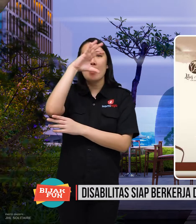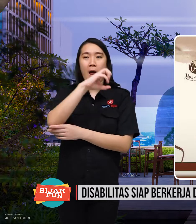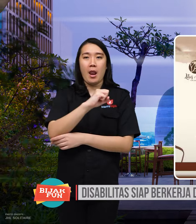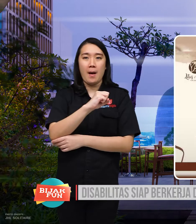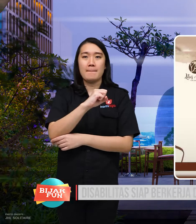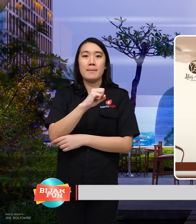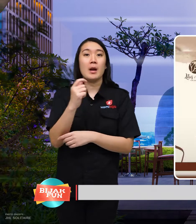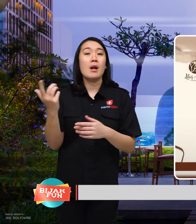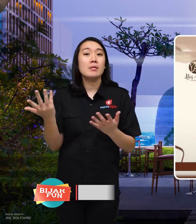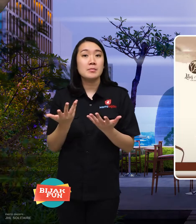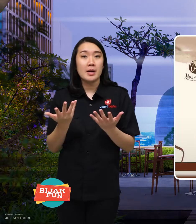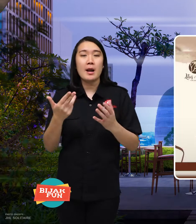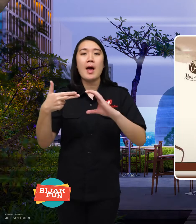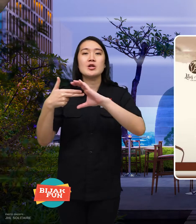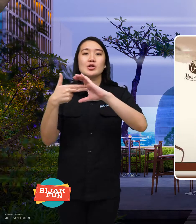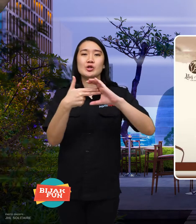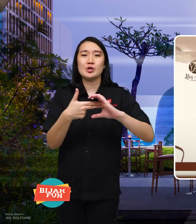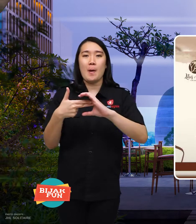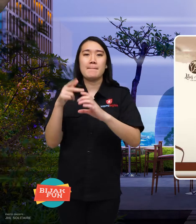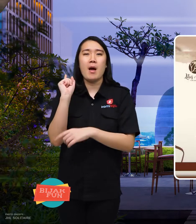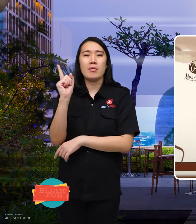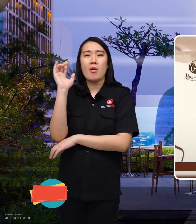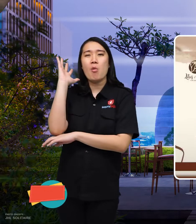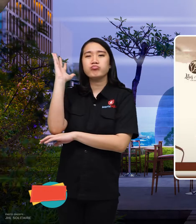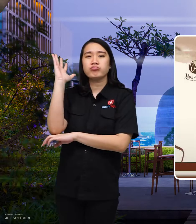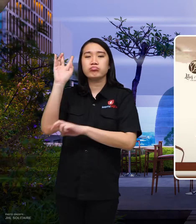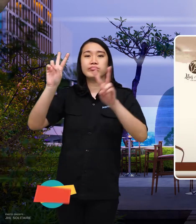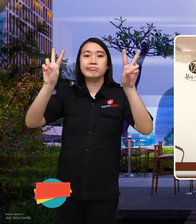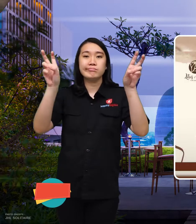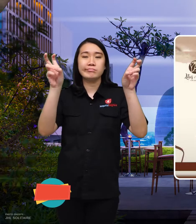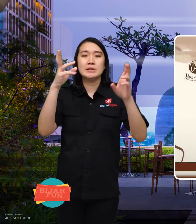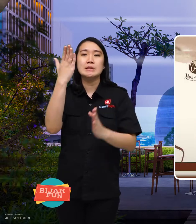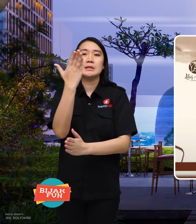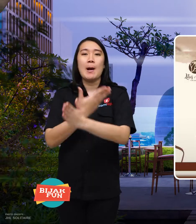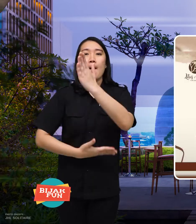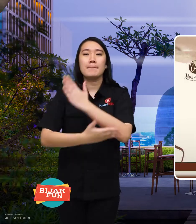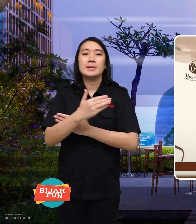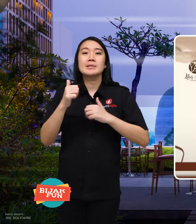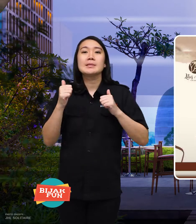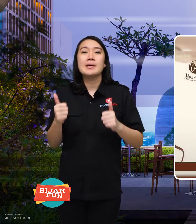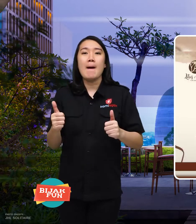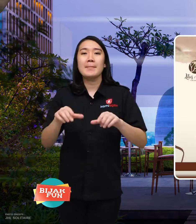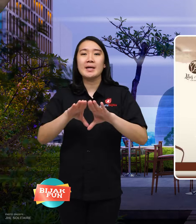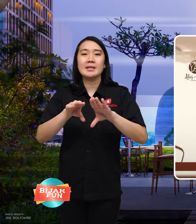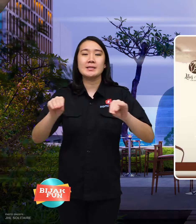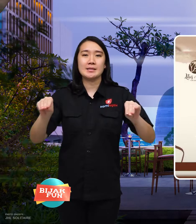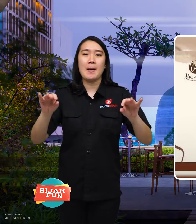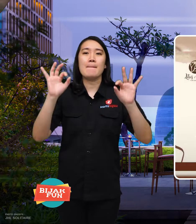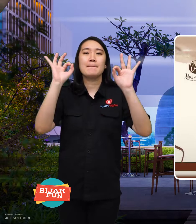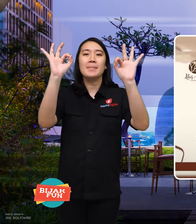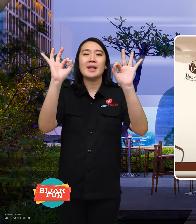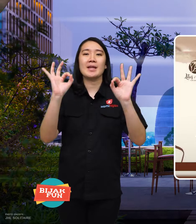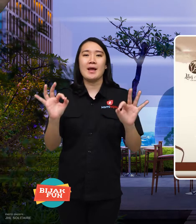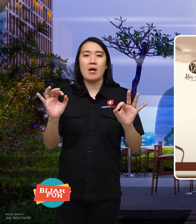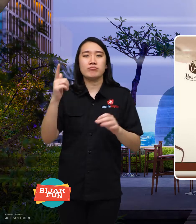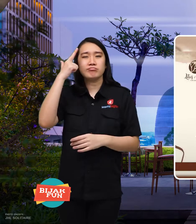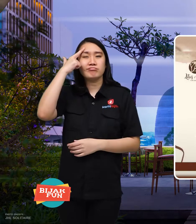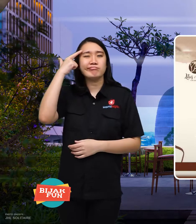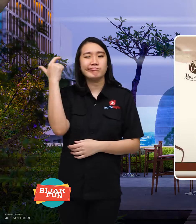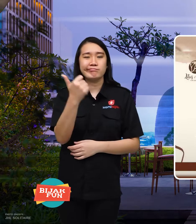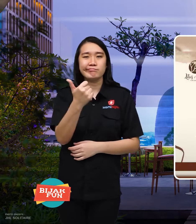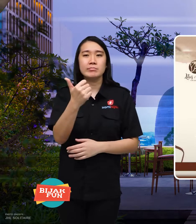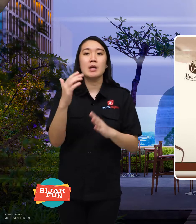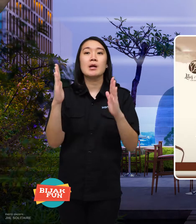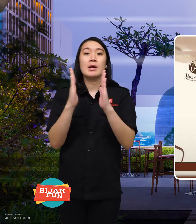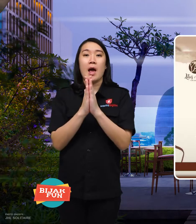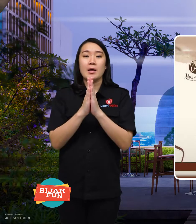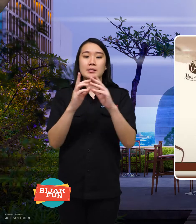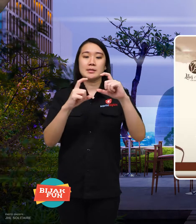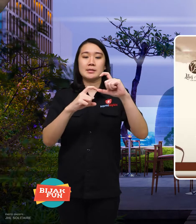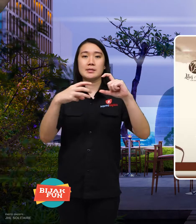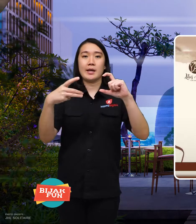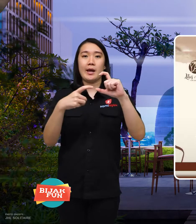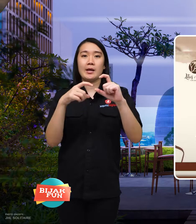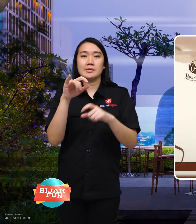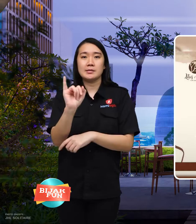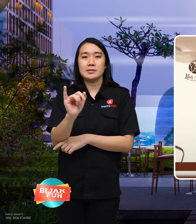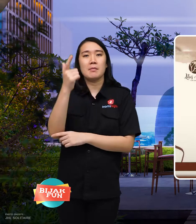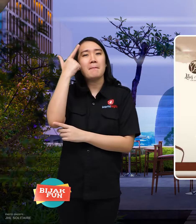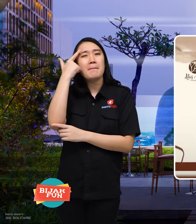there is a webinar with the theme 'Disability ready to work with vocational education